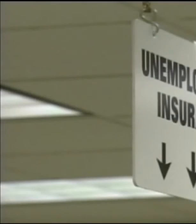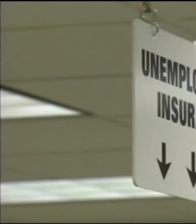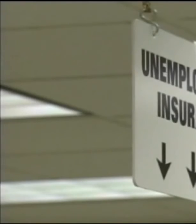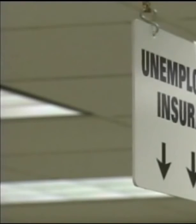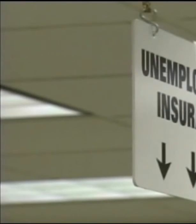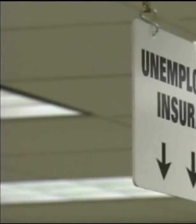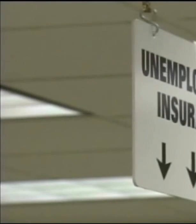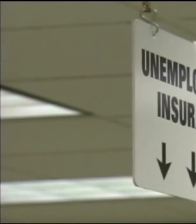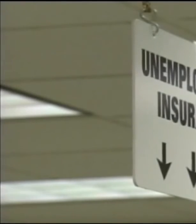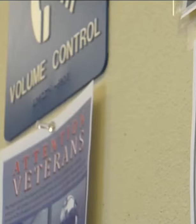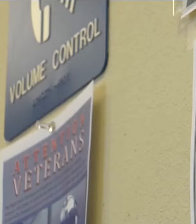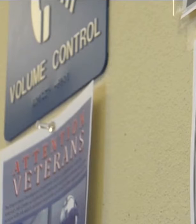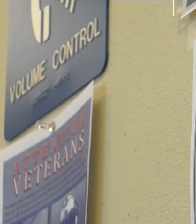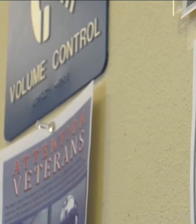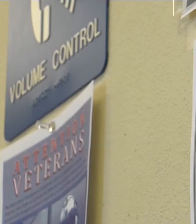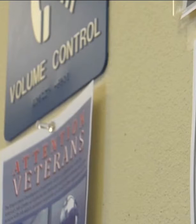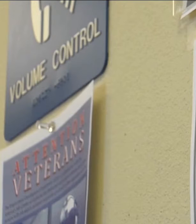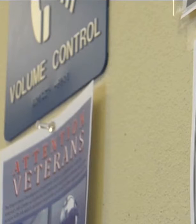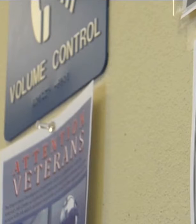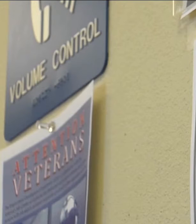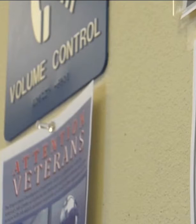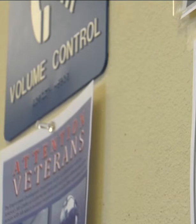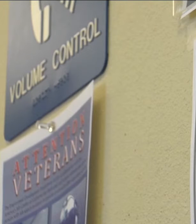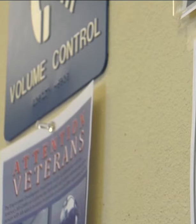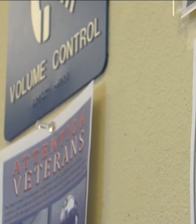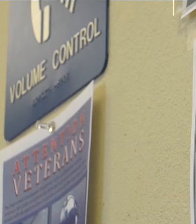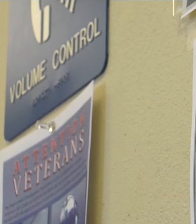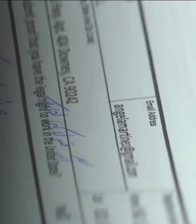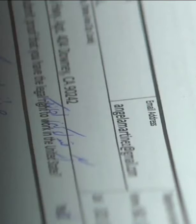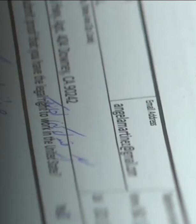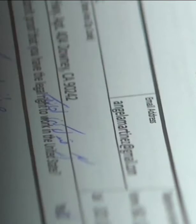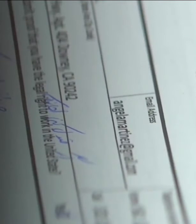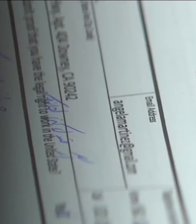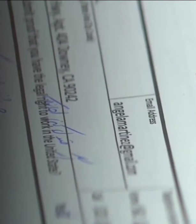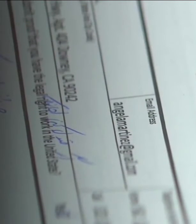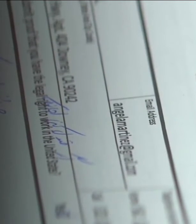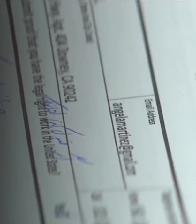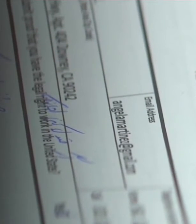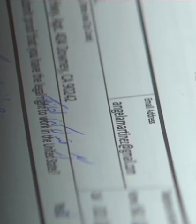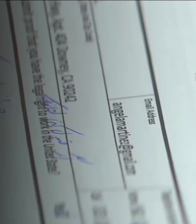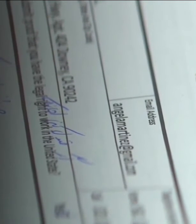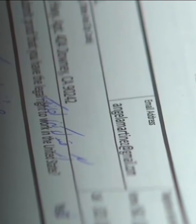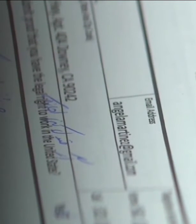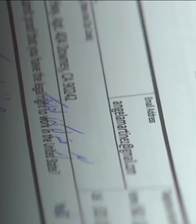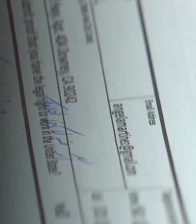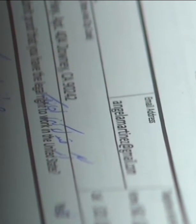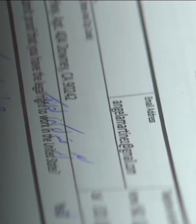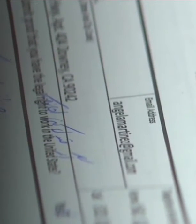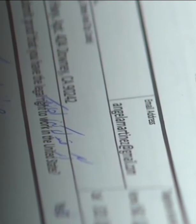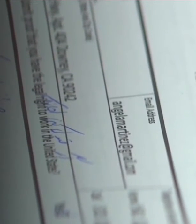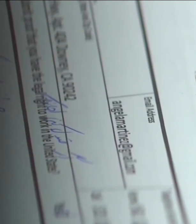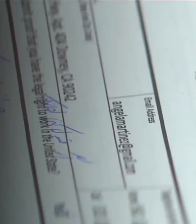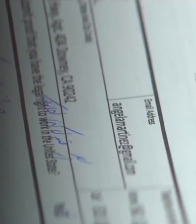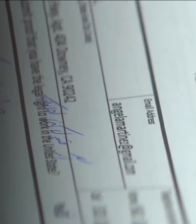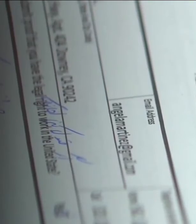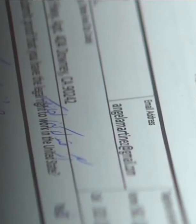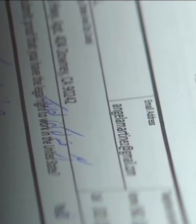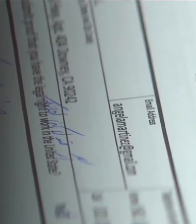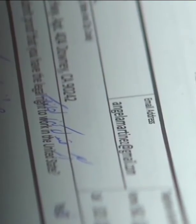come the next calculation." ACCORDING TO HARRINGTON, IF YOU HAVE ALREADY FILED A CLAIM WITH THE LABOR DEPARTMENT .... YOU WILL BE RECIEVING AN ADDITIONAL 600- DOLLARS FROM